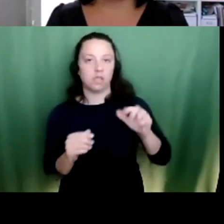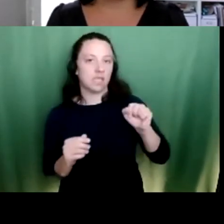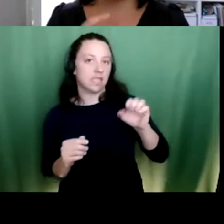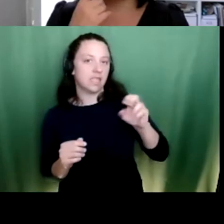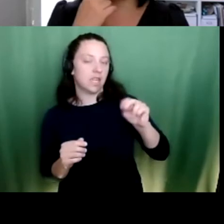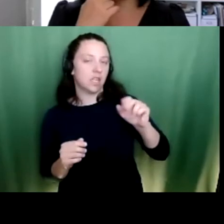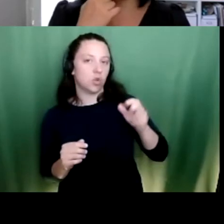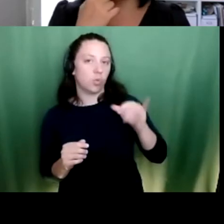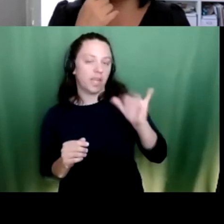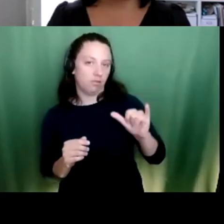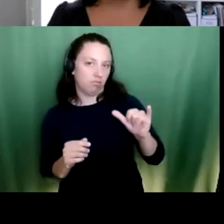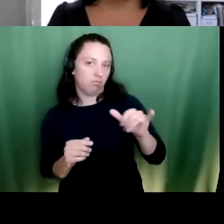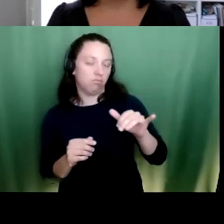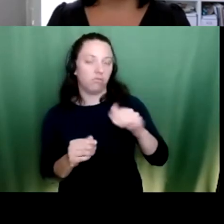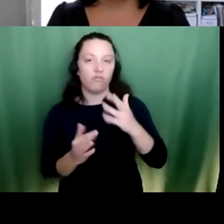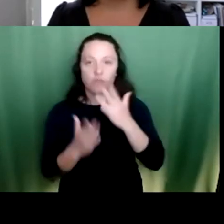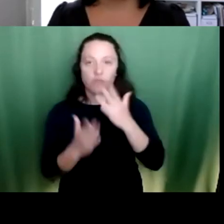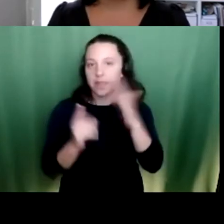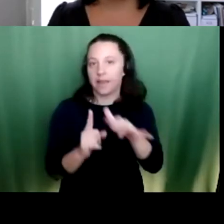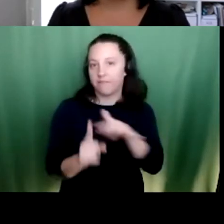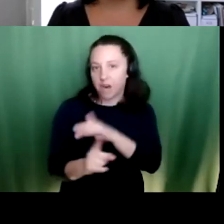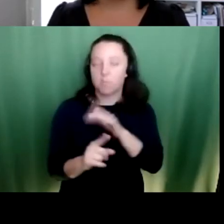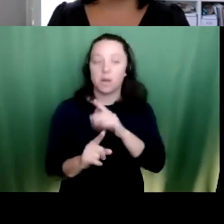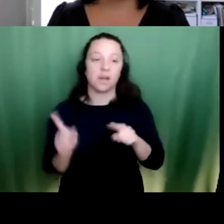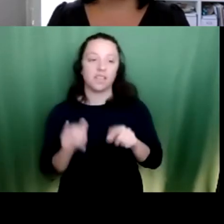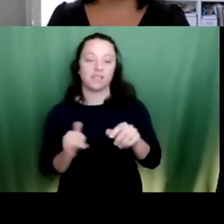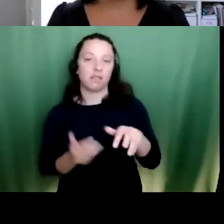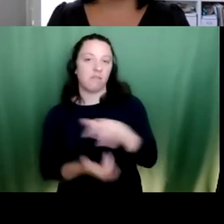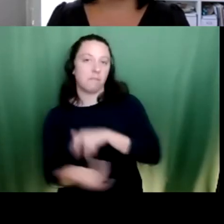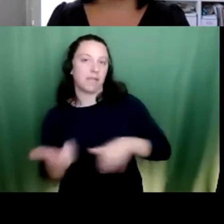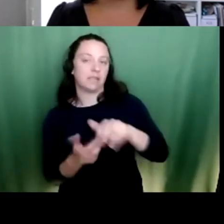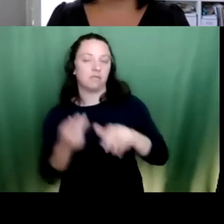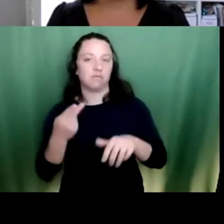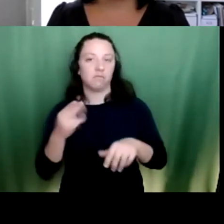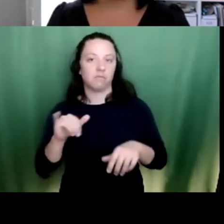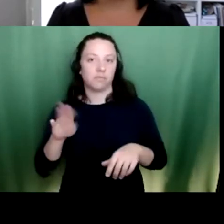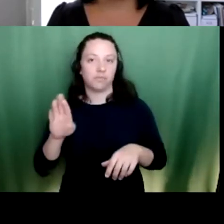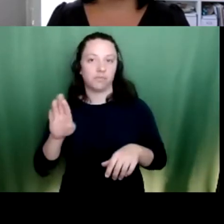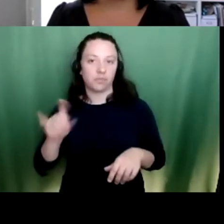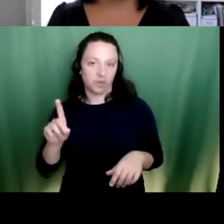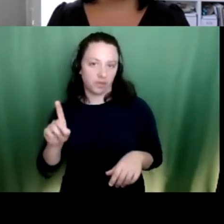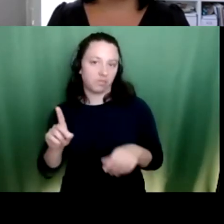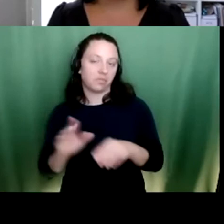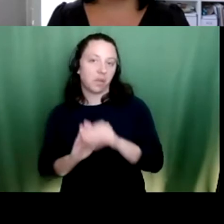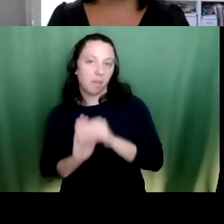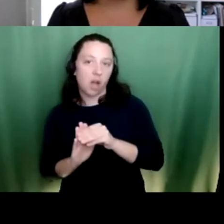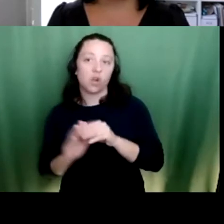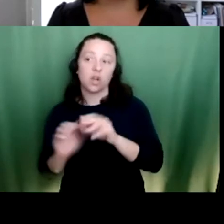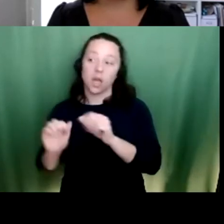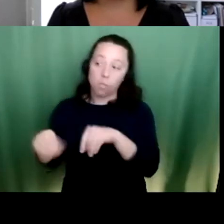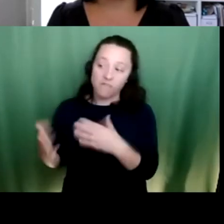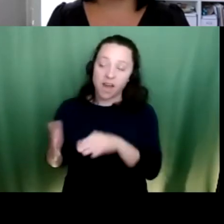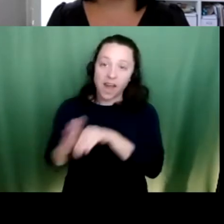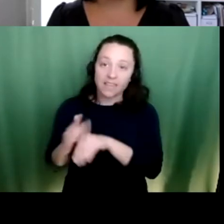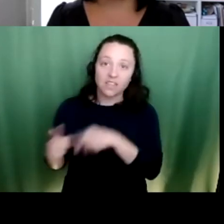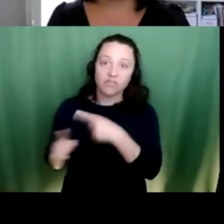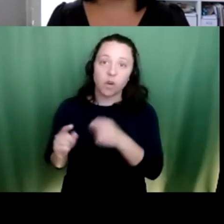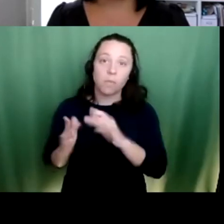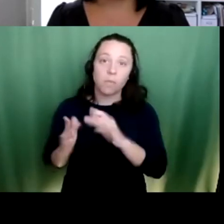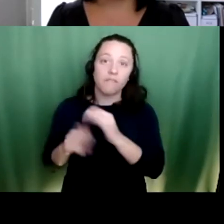model is to be able to provide access from virtual perspective that can create a new space for